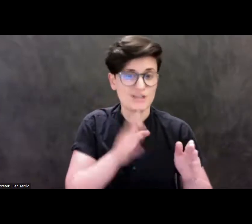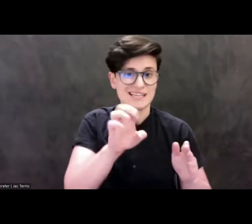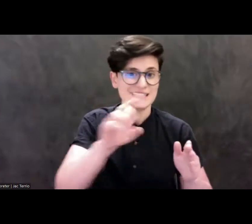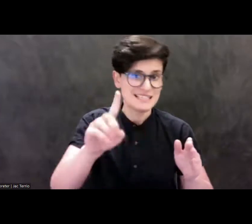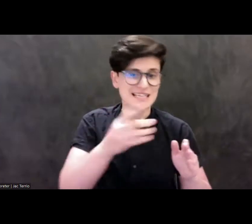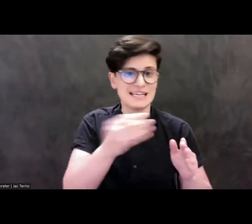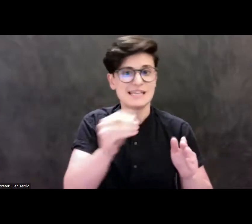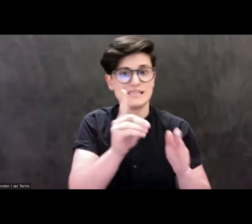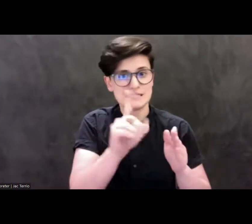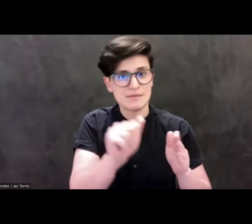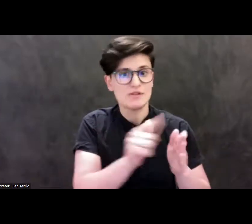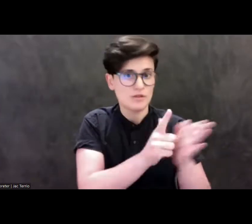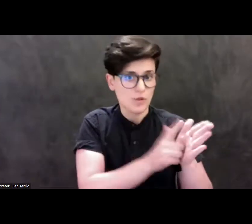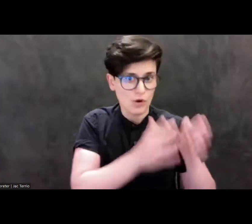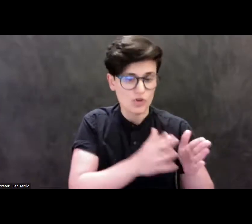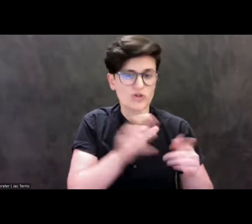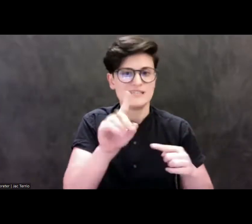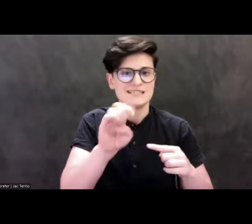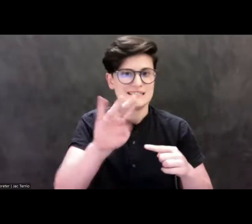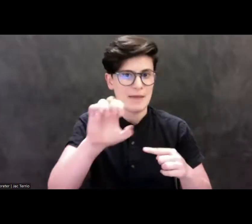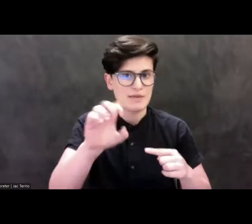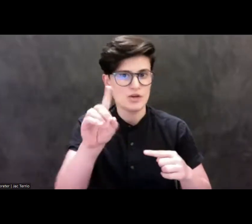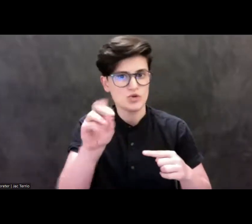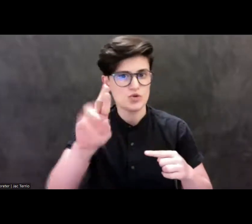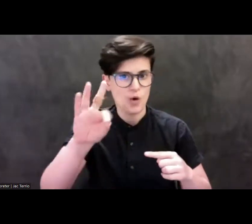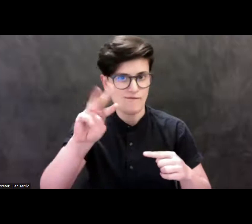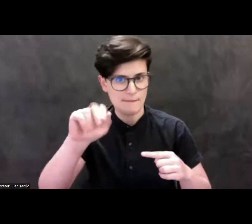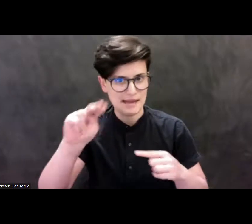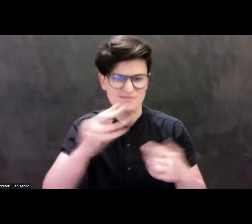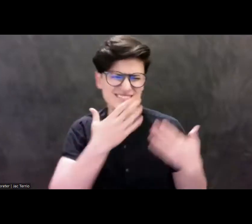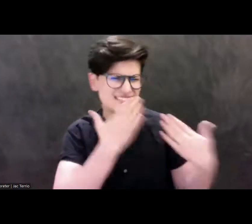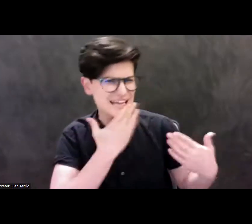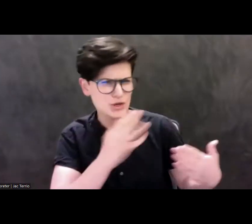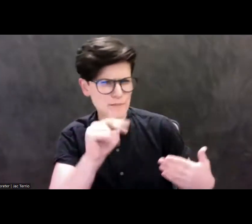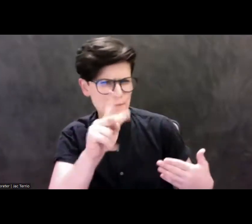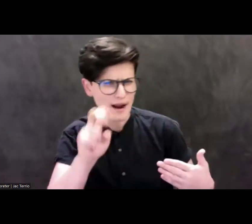________________________________________ Thank you and welcome we are pleased to have